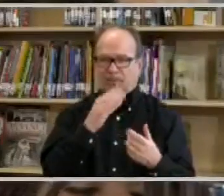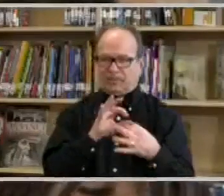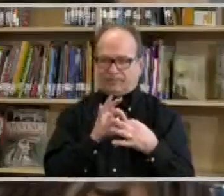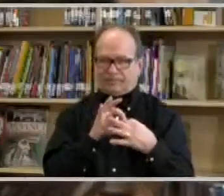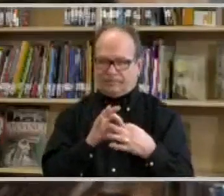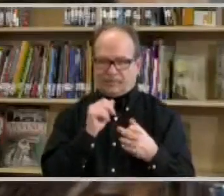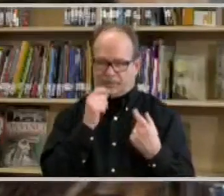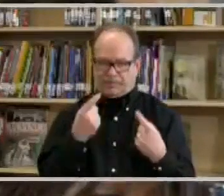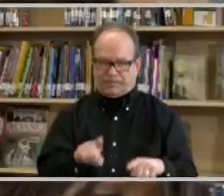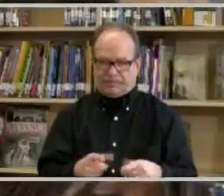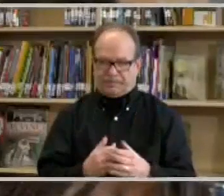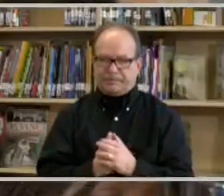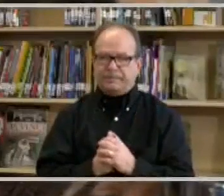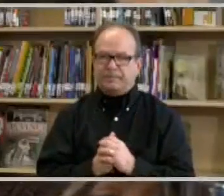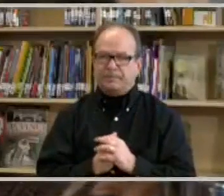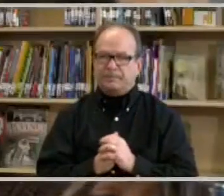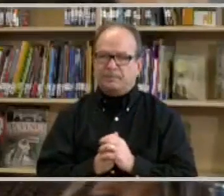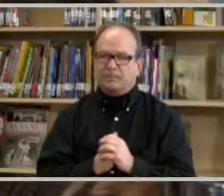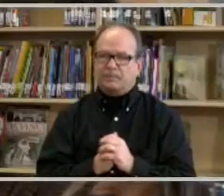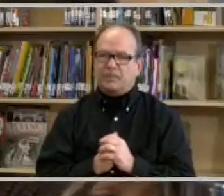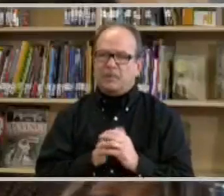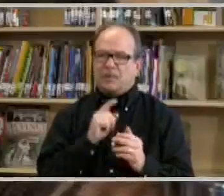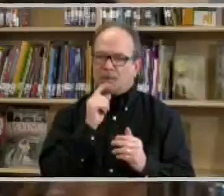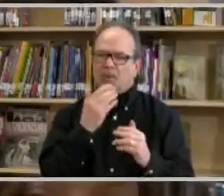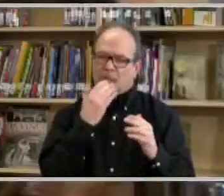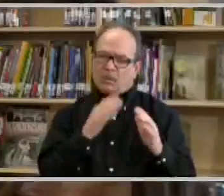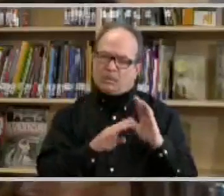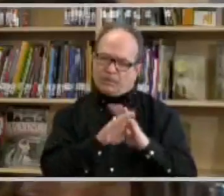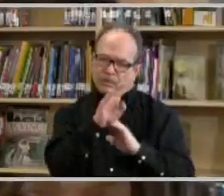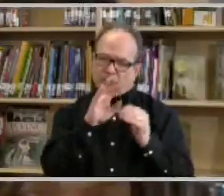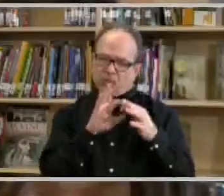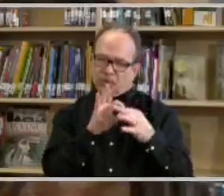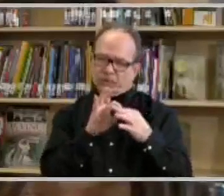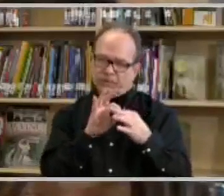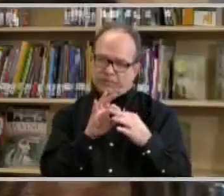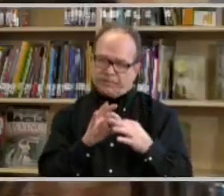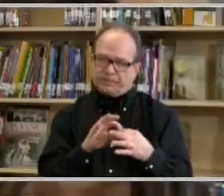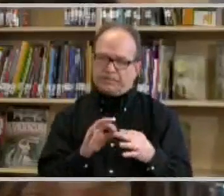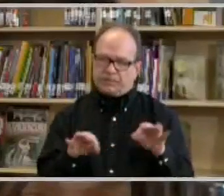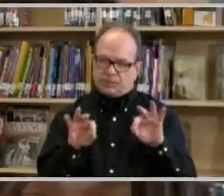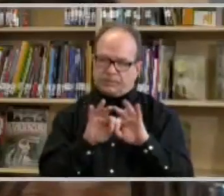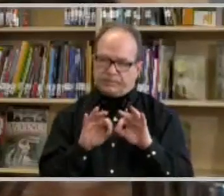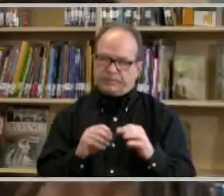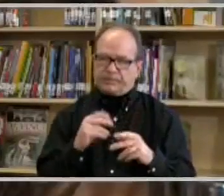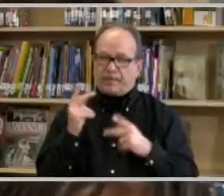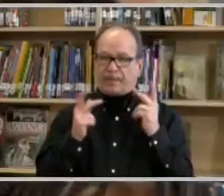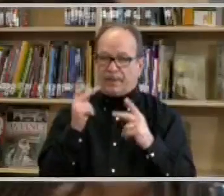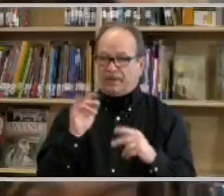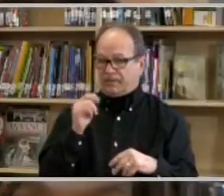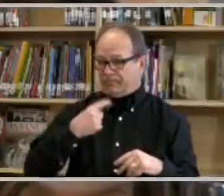AND THEY DON'T HAVE A RELATIONSHIP REALLY. SO MAKING THAT RELATIONSHIP IN